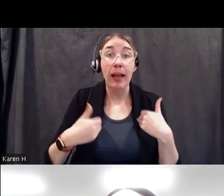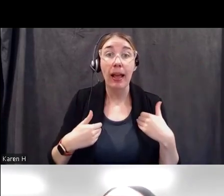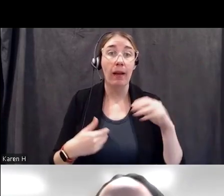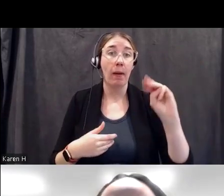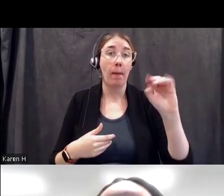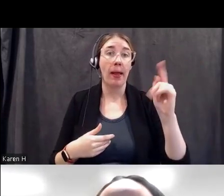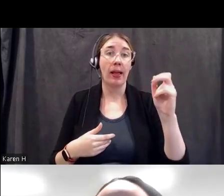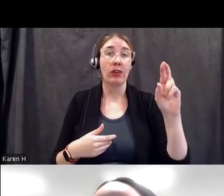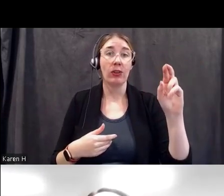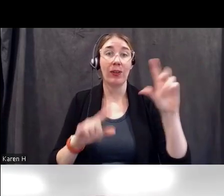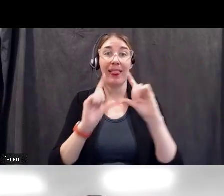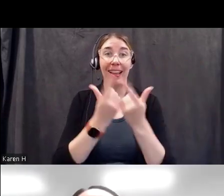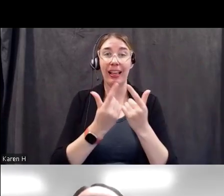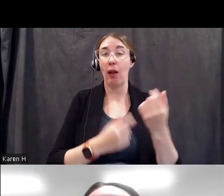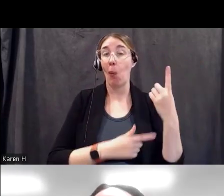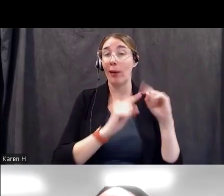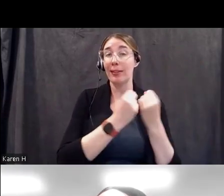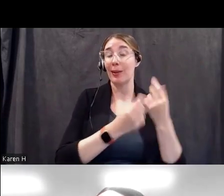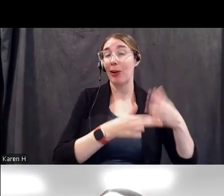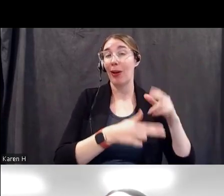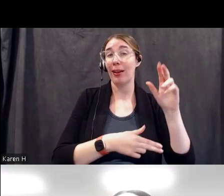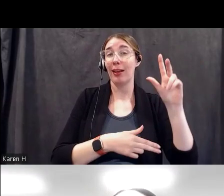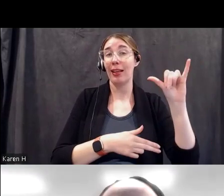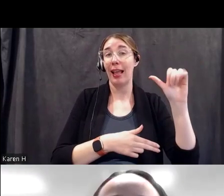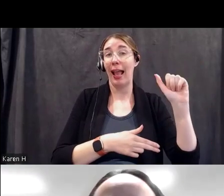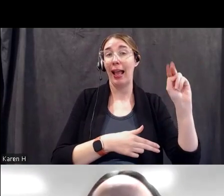I don't know if you've heard of them. Which I'm not a Yankees fan, but -- we